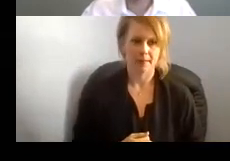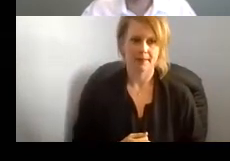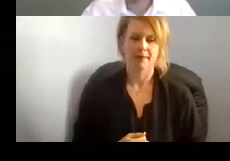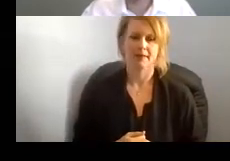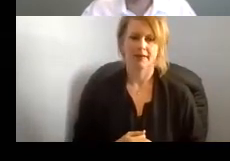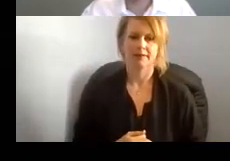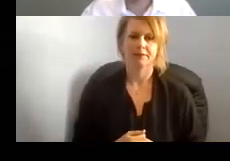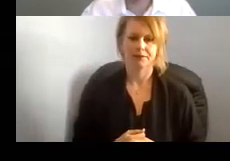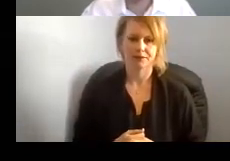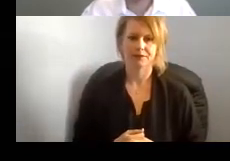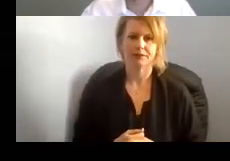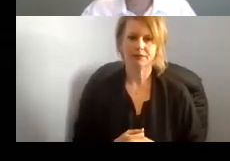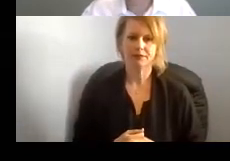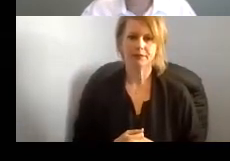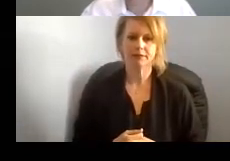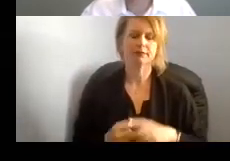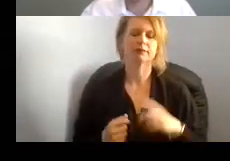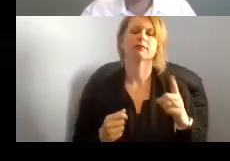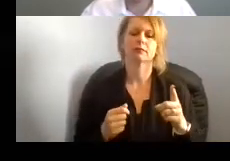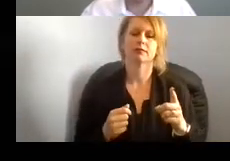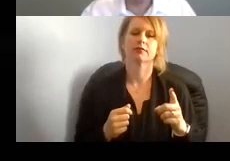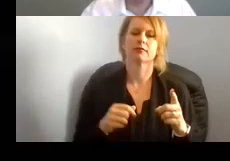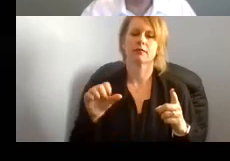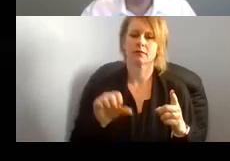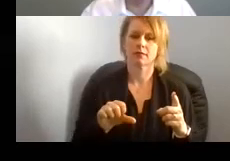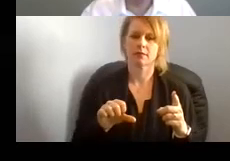impact on learning, guilt, and shame, other reactions, and grief triggers.